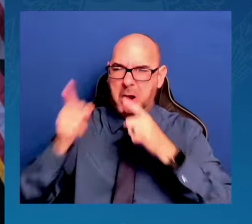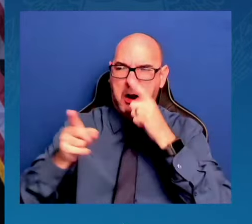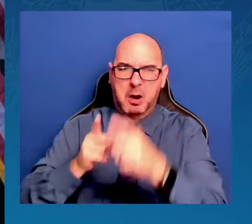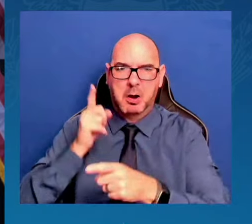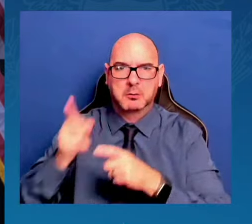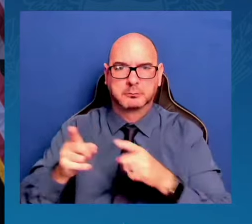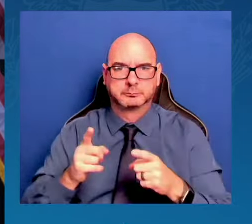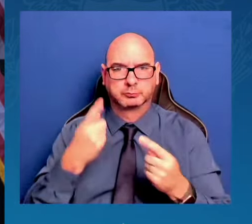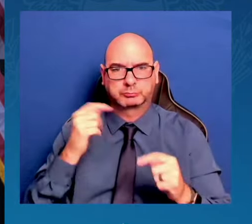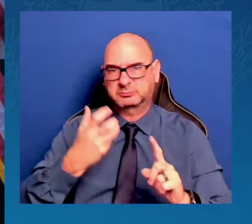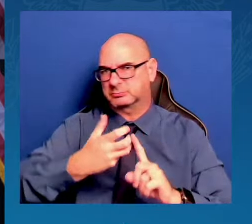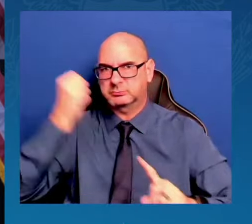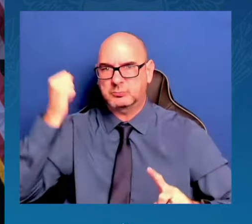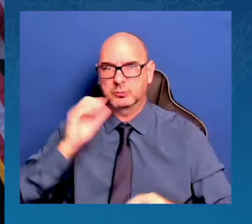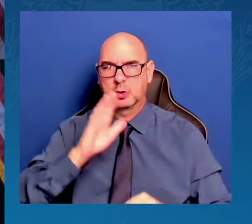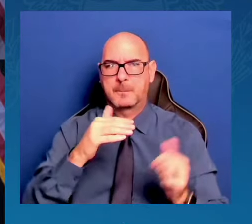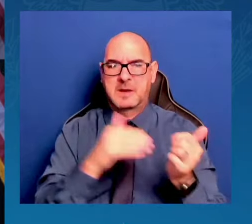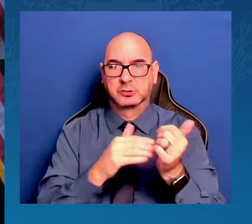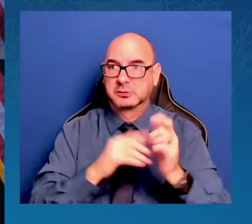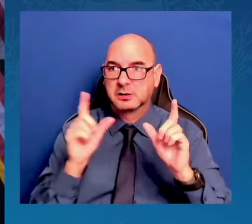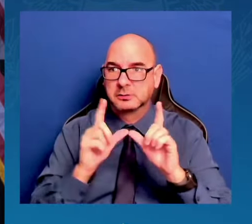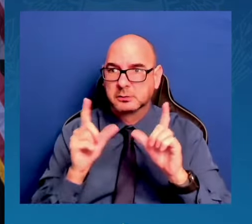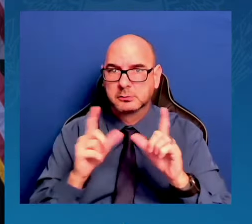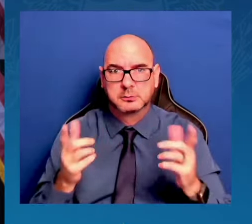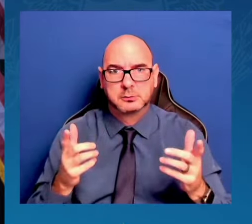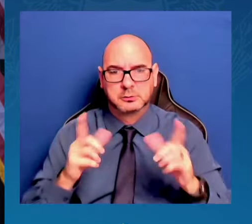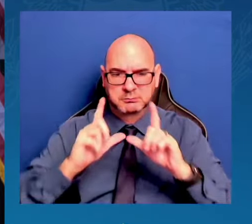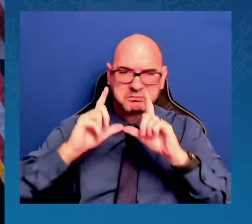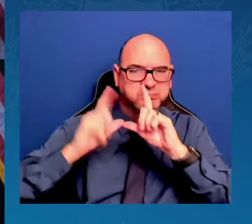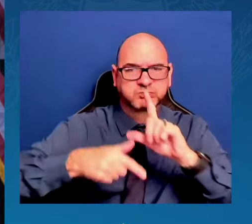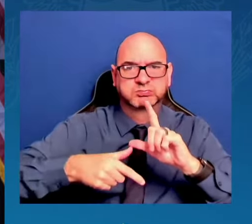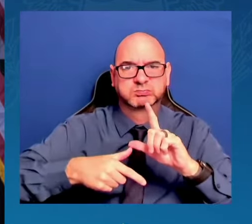And for Amanda, a 35-year-old woman in Texas,